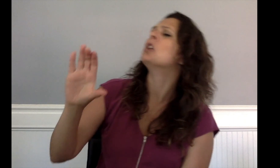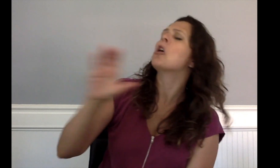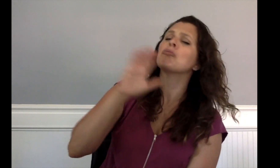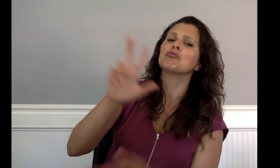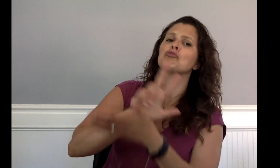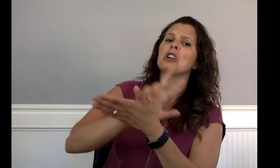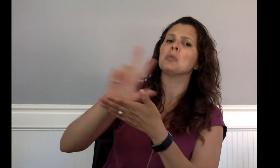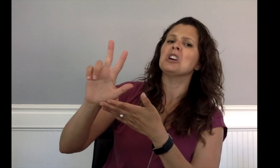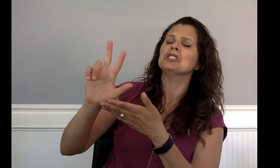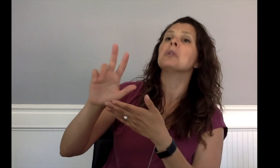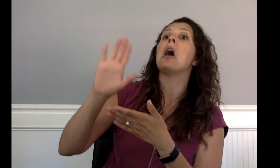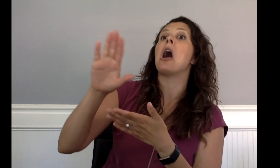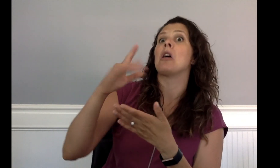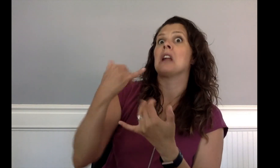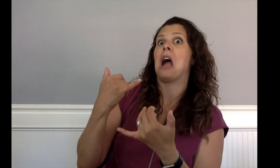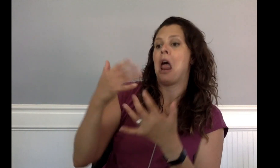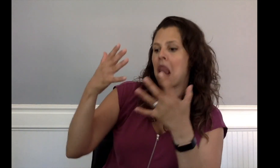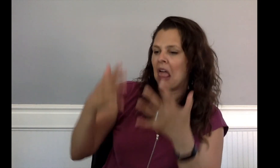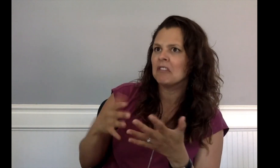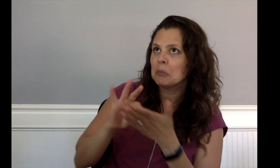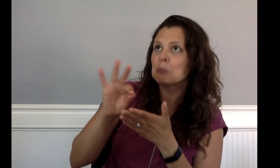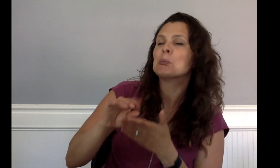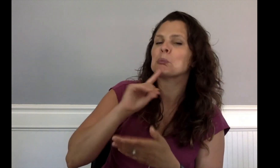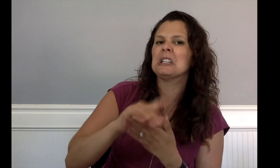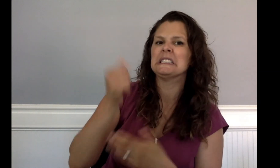“Three weeks,” Charlie said. “Well, now it’s down